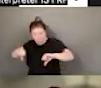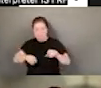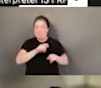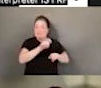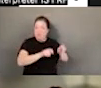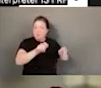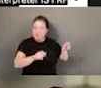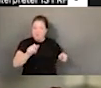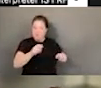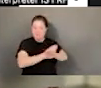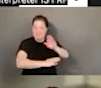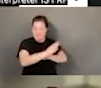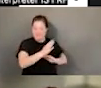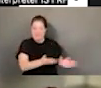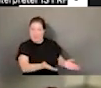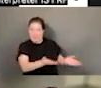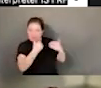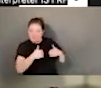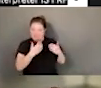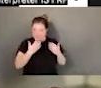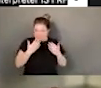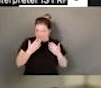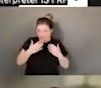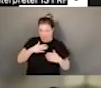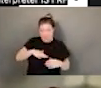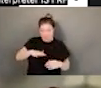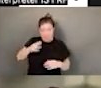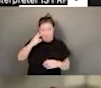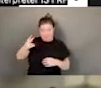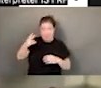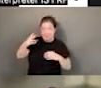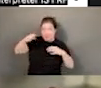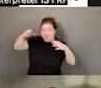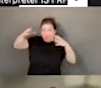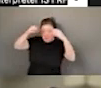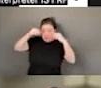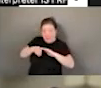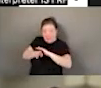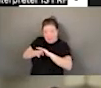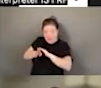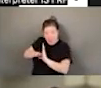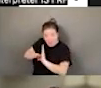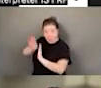services to see if this criteria made a difference. We also had a small group of people